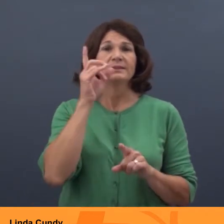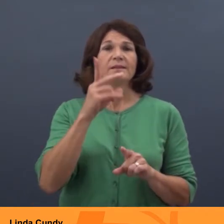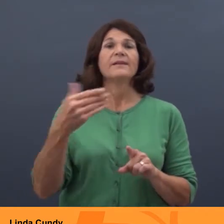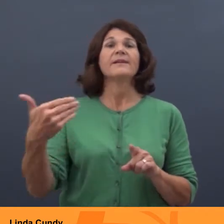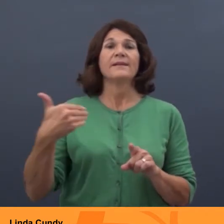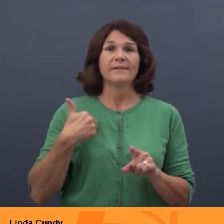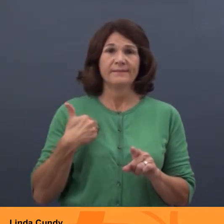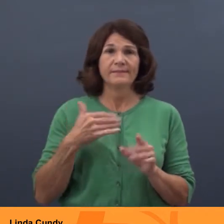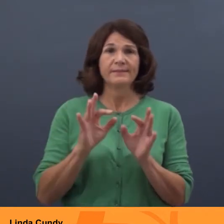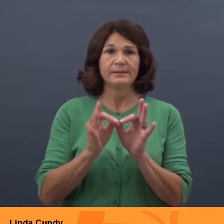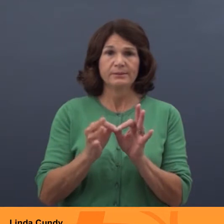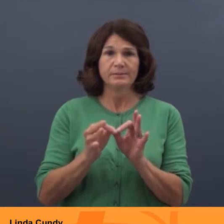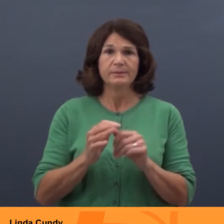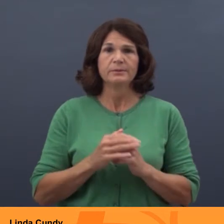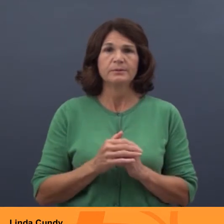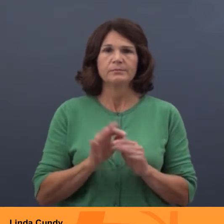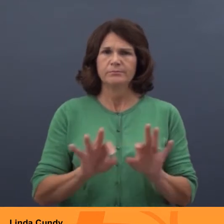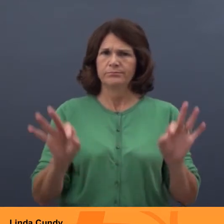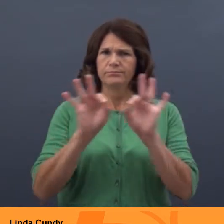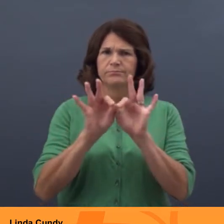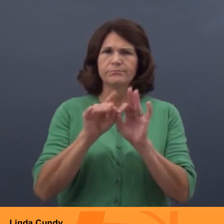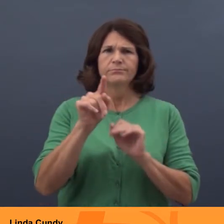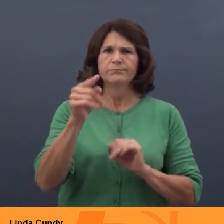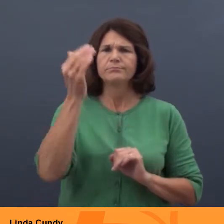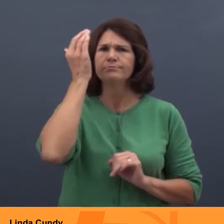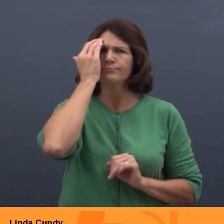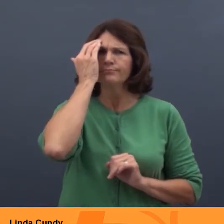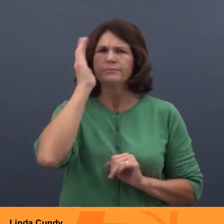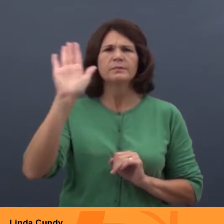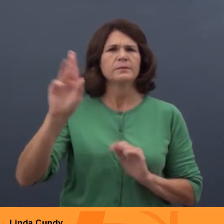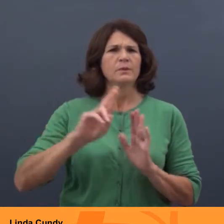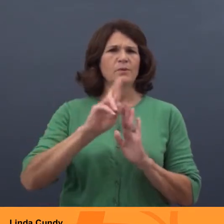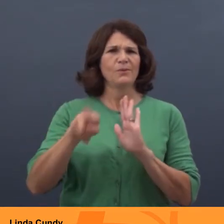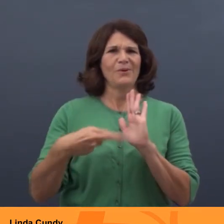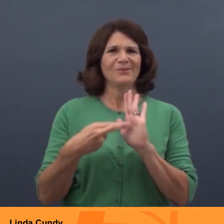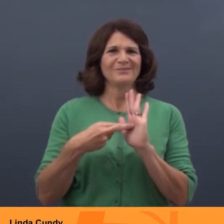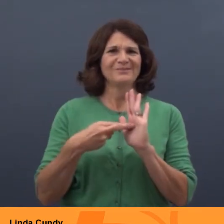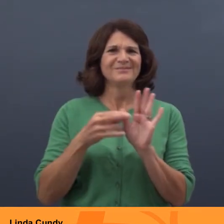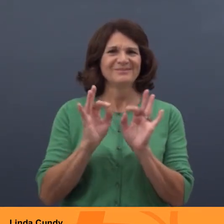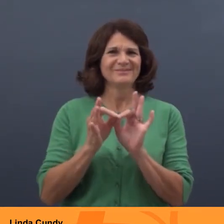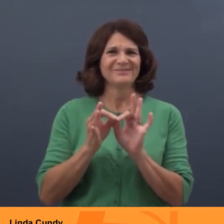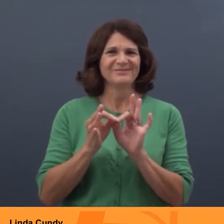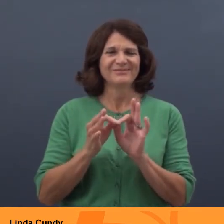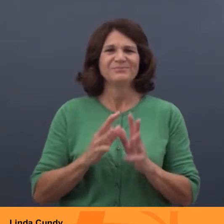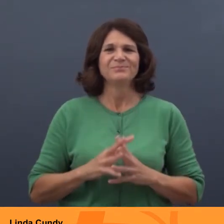When deaf and hard of hearing students have an interpreter they should be able to demonstrate an understanding of the role of the interpreter.